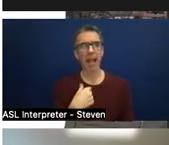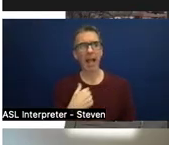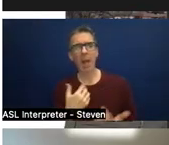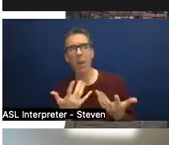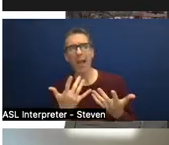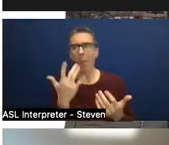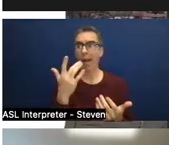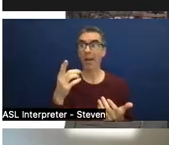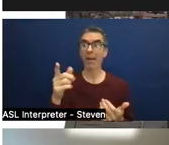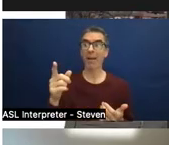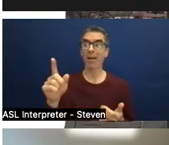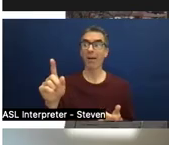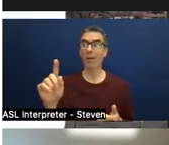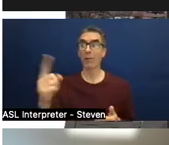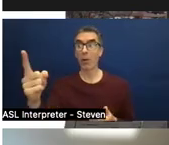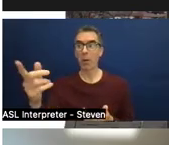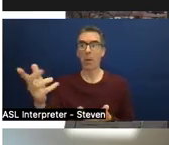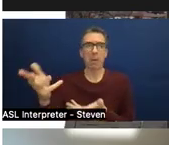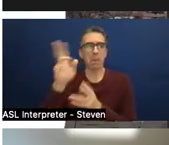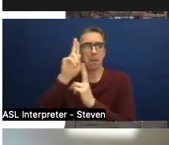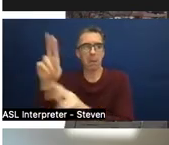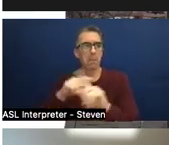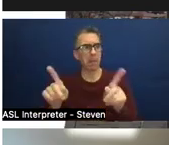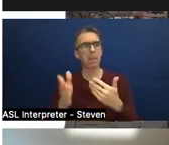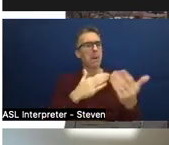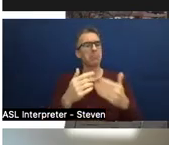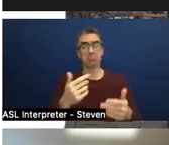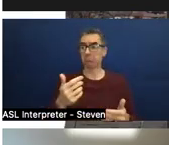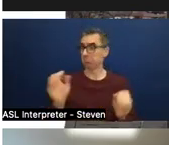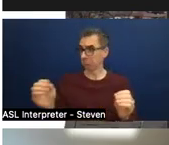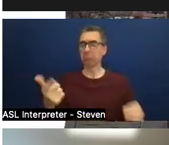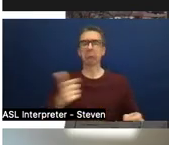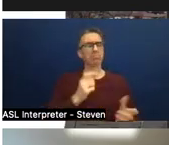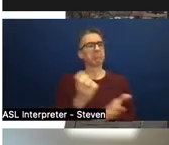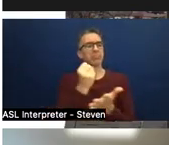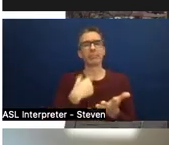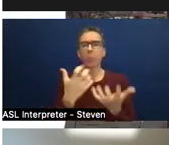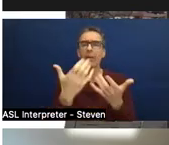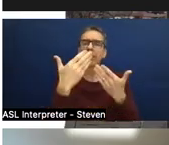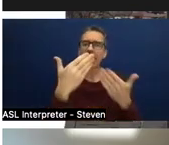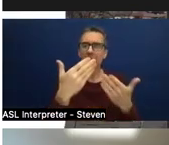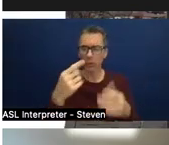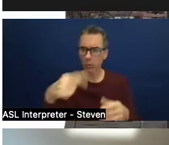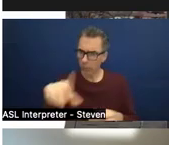but I wanted to say thank you for, you know, the careful attention to 14th